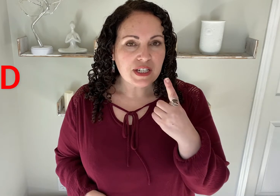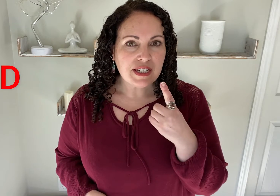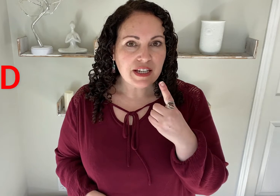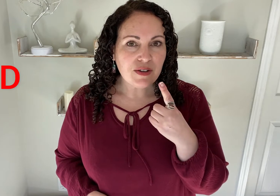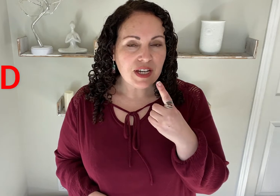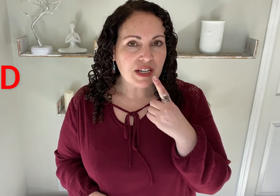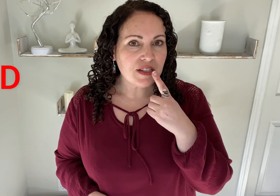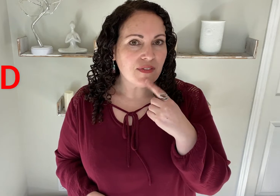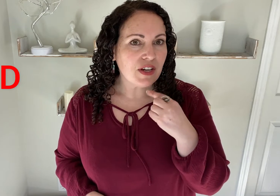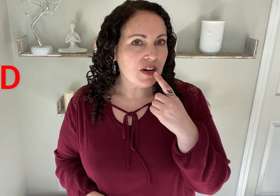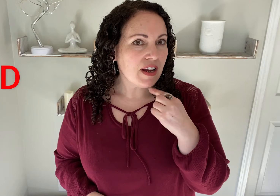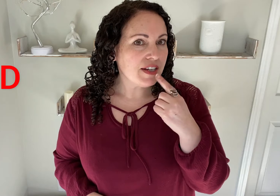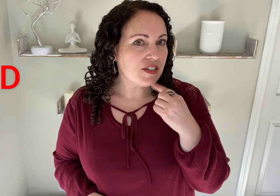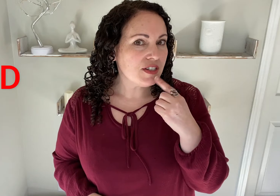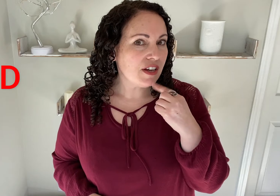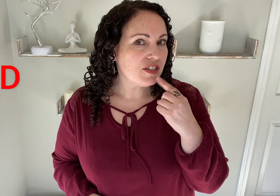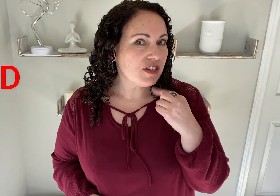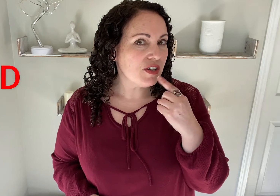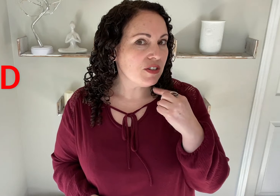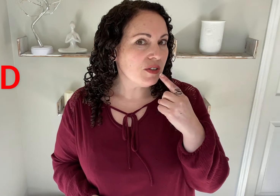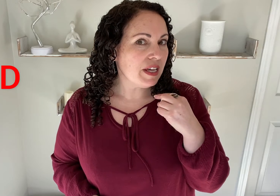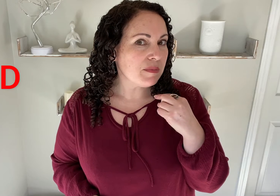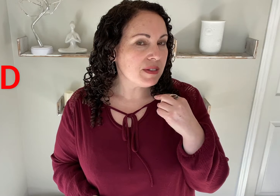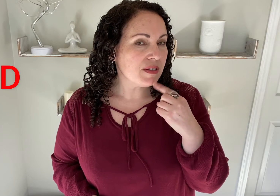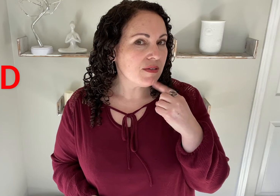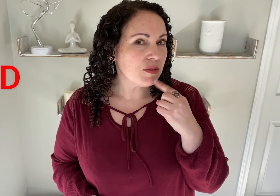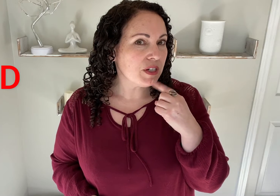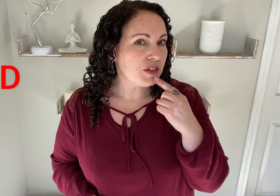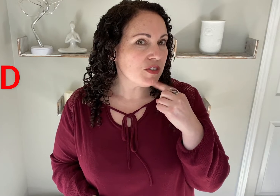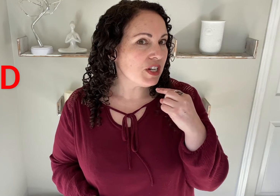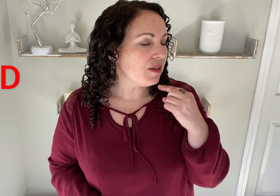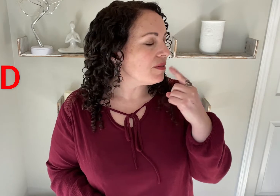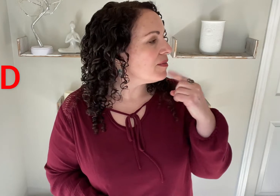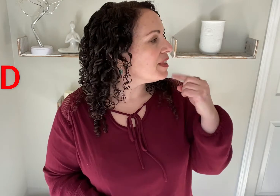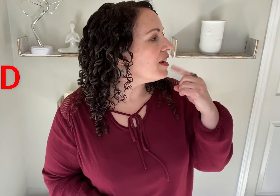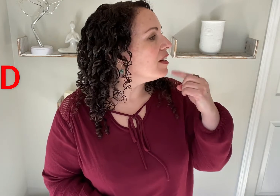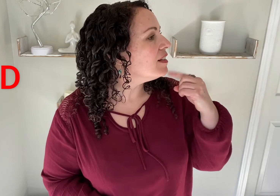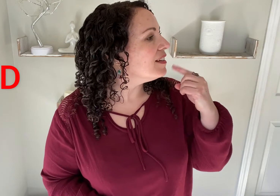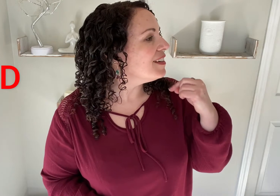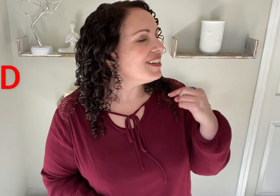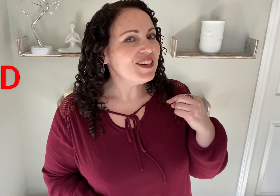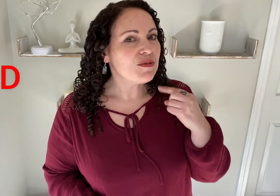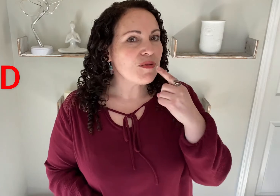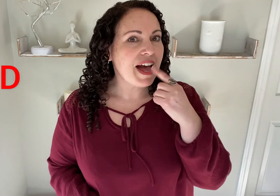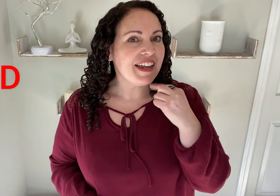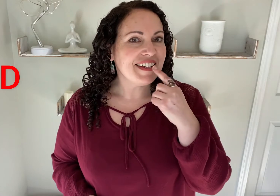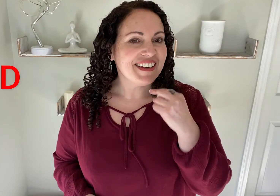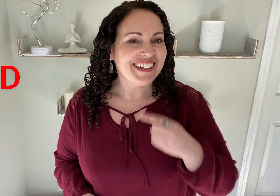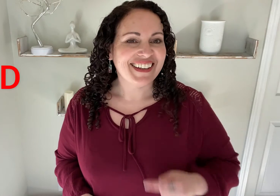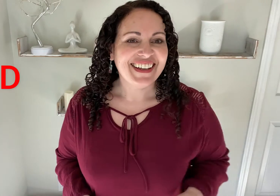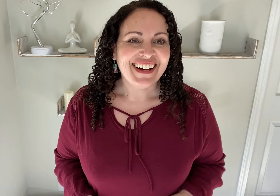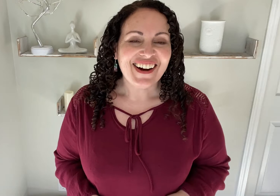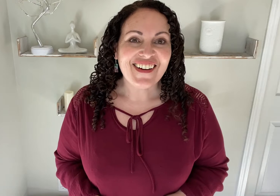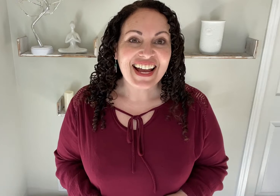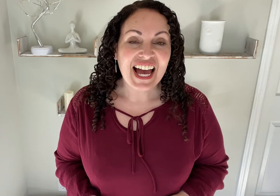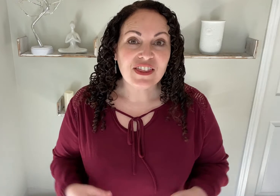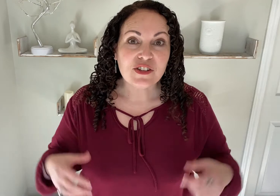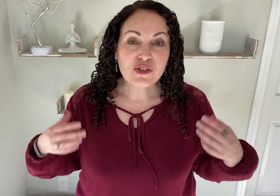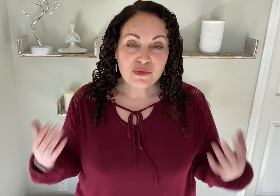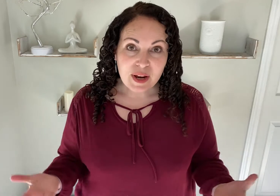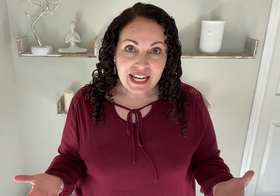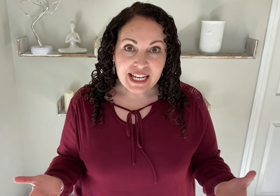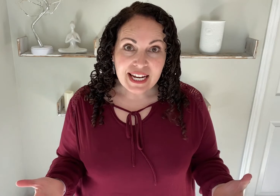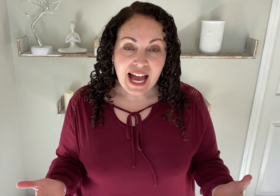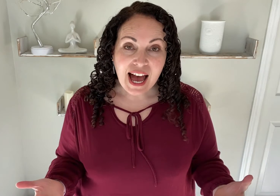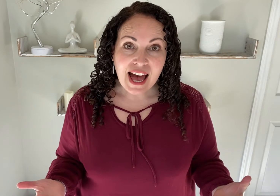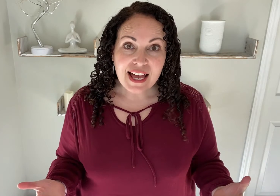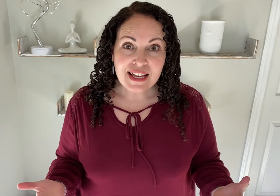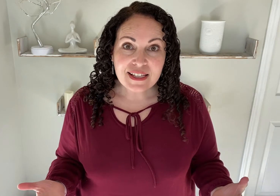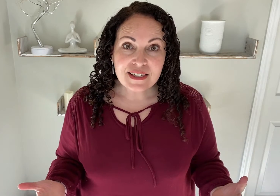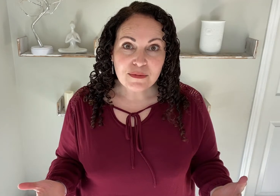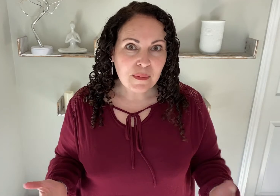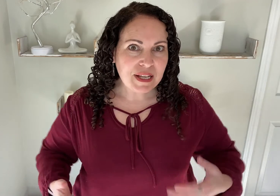to take your index finger and touch near your lips near your chin. And the train, what makes